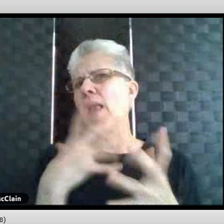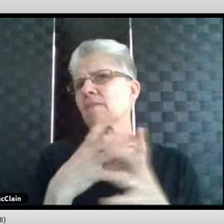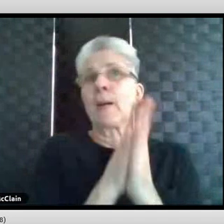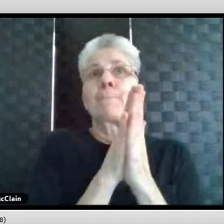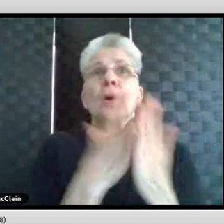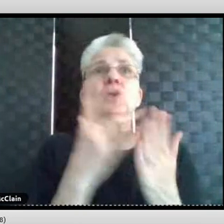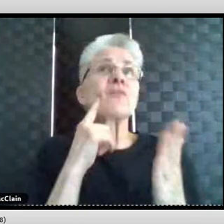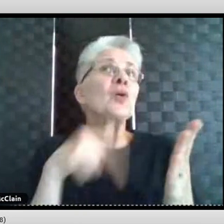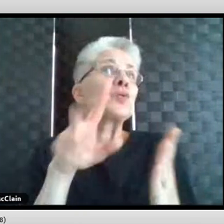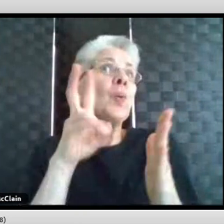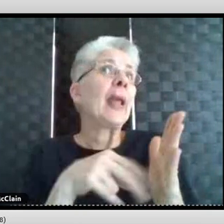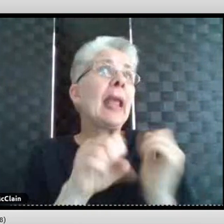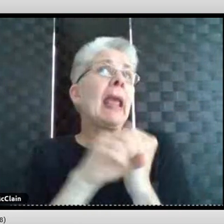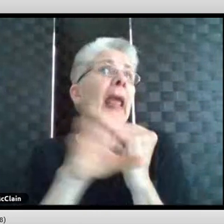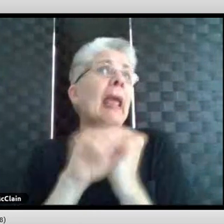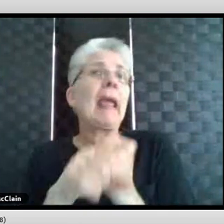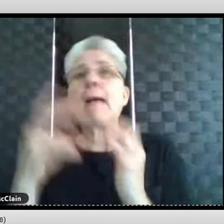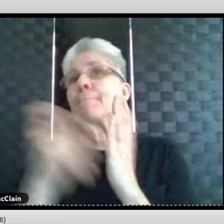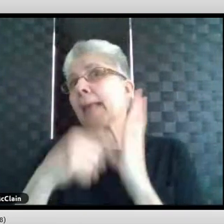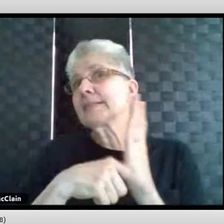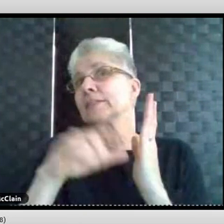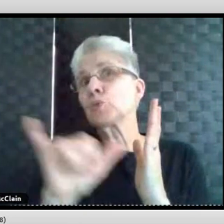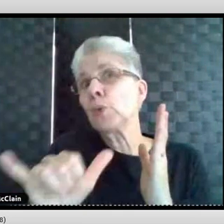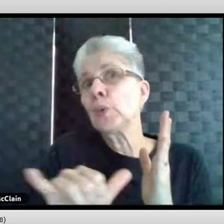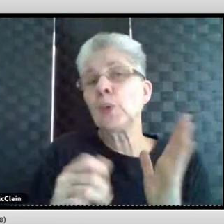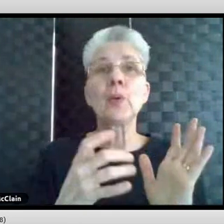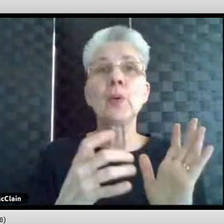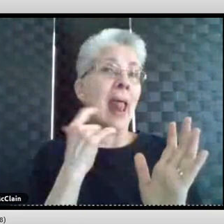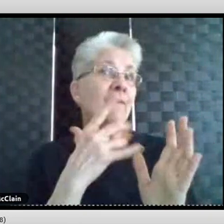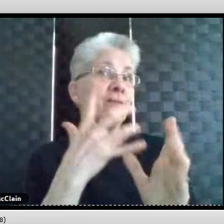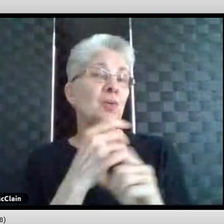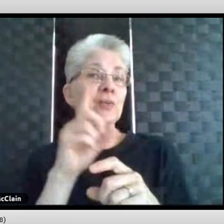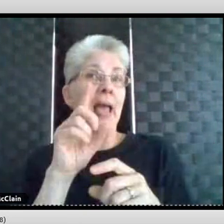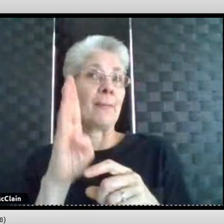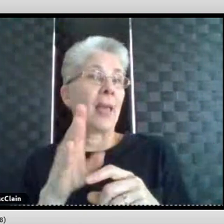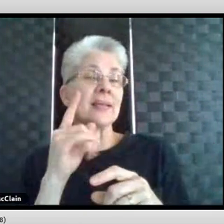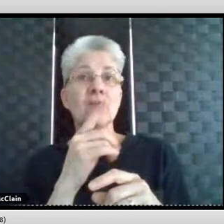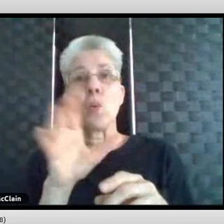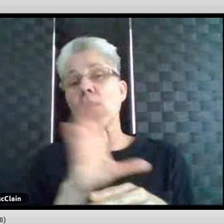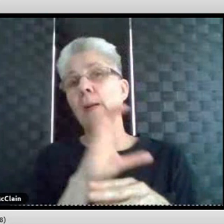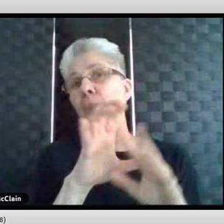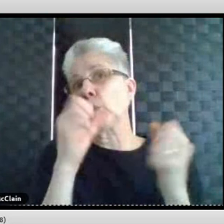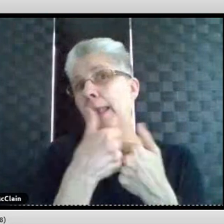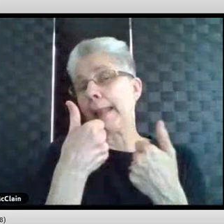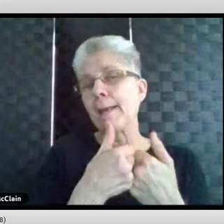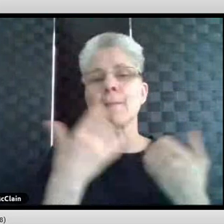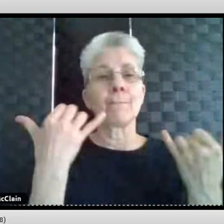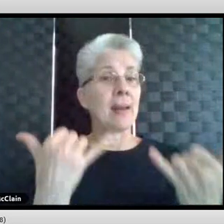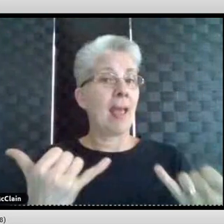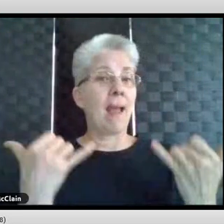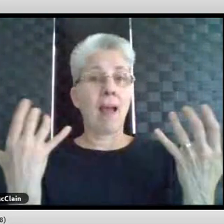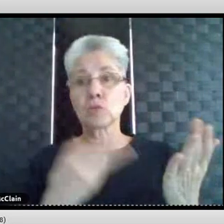and some magazines, too," and a few databases once the computer came along. But now, truly, if you think about